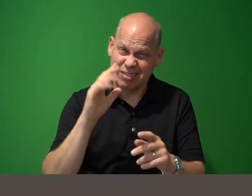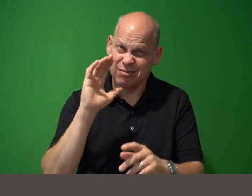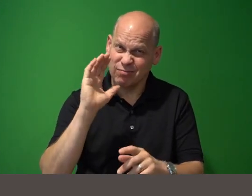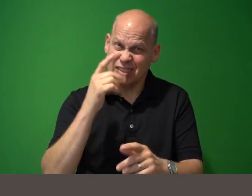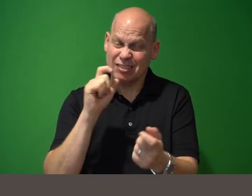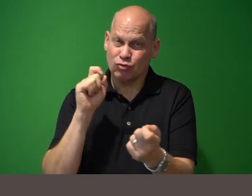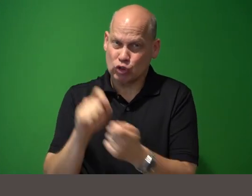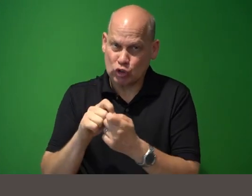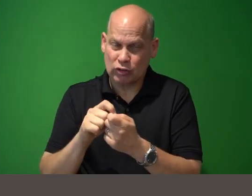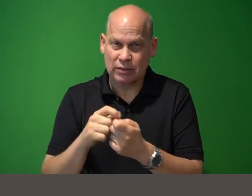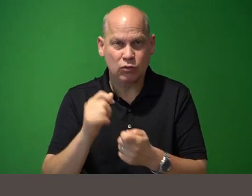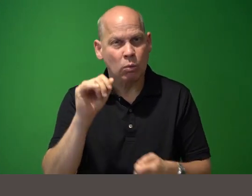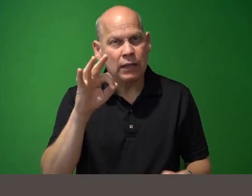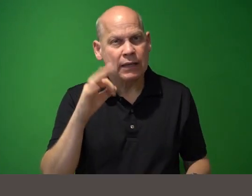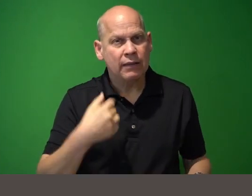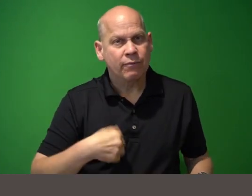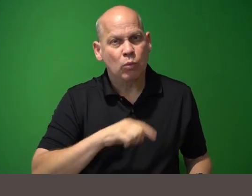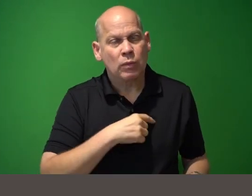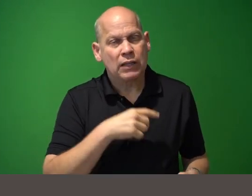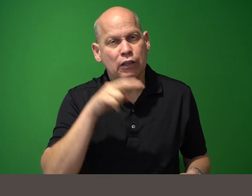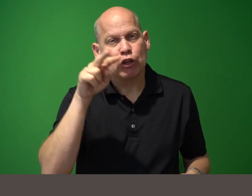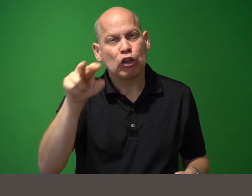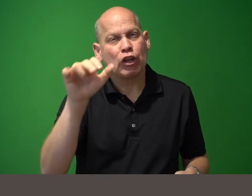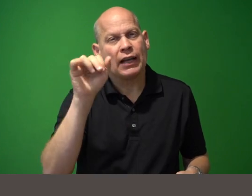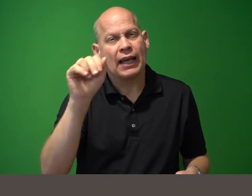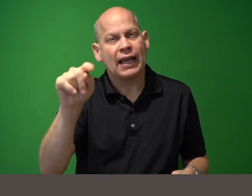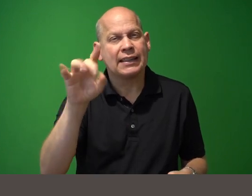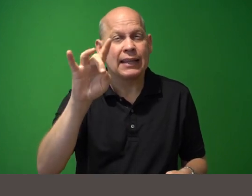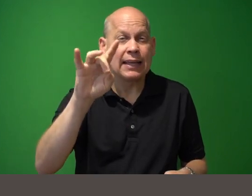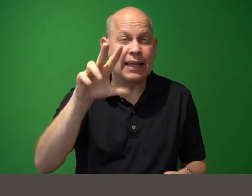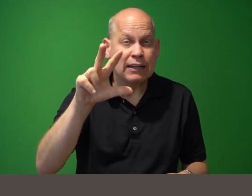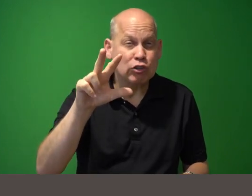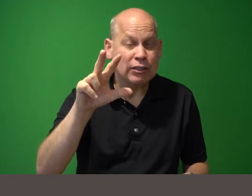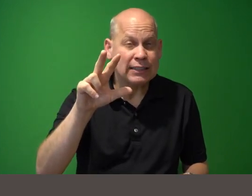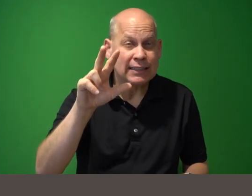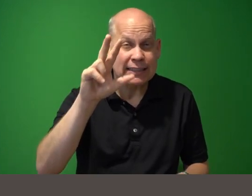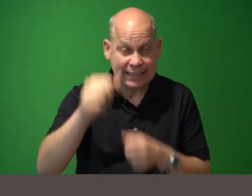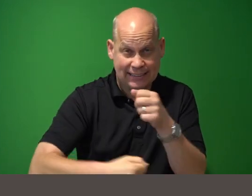So if we look at the 83 year period,